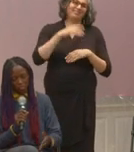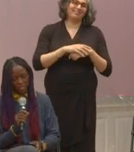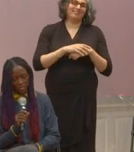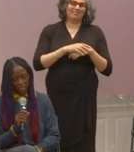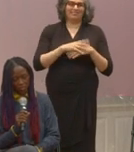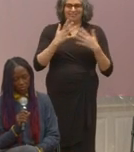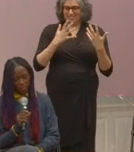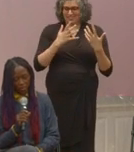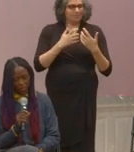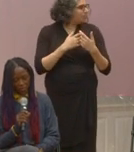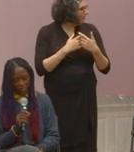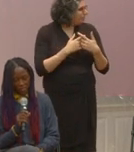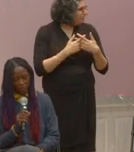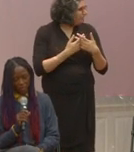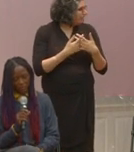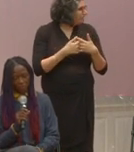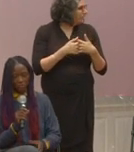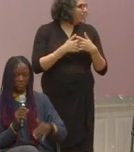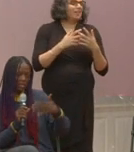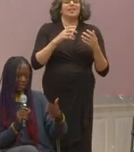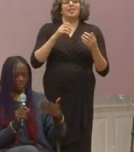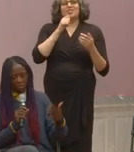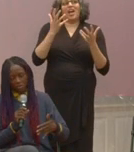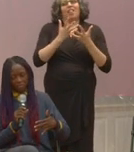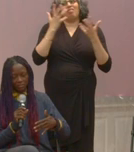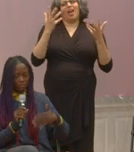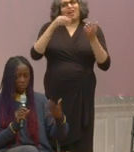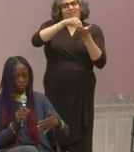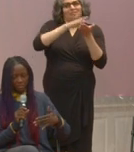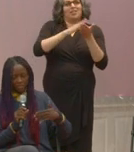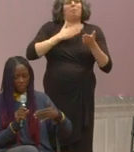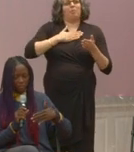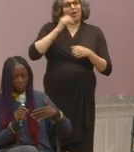traces of, and, you know, dance and our performance, you know,